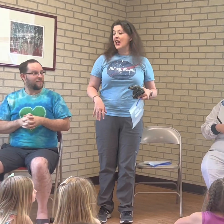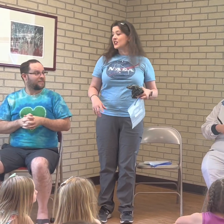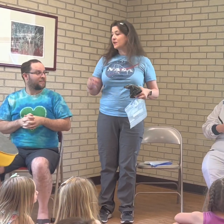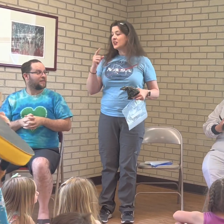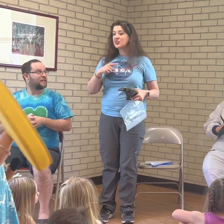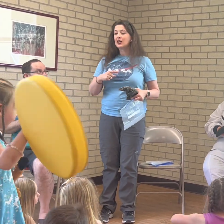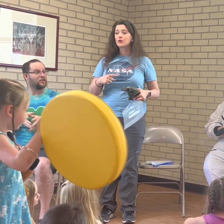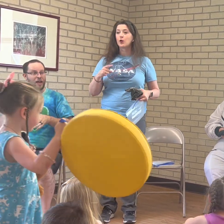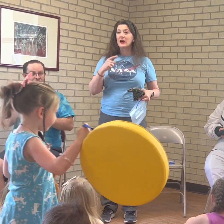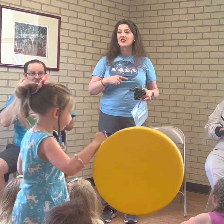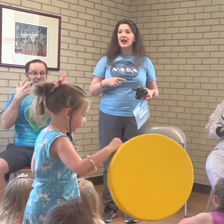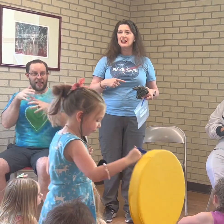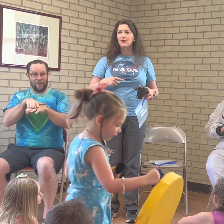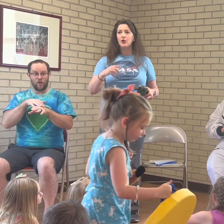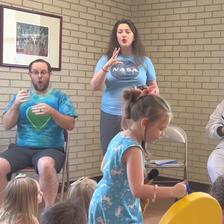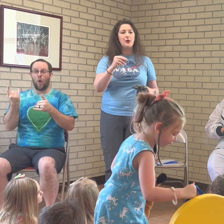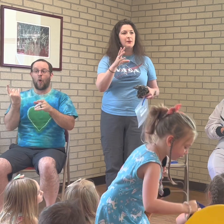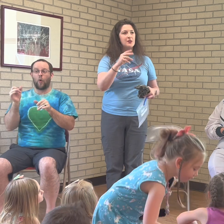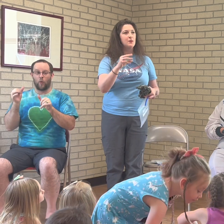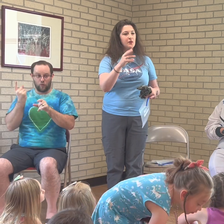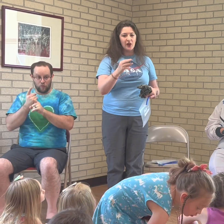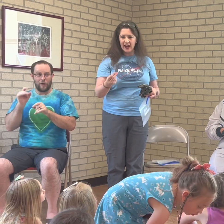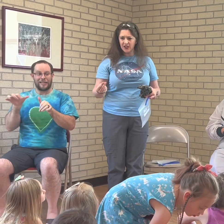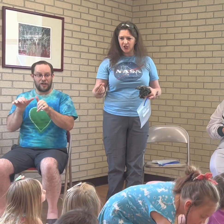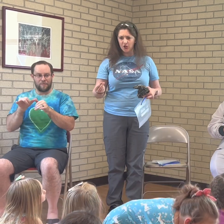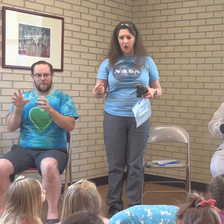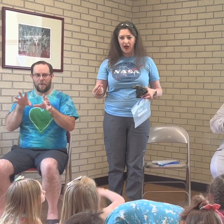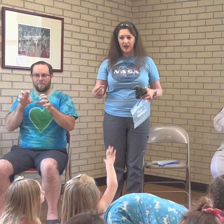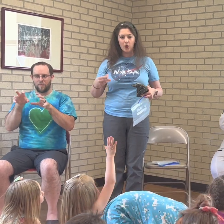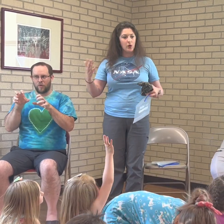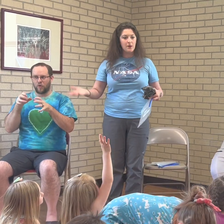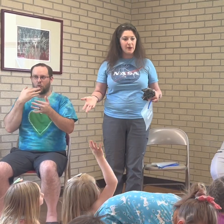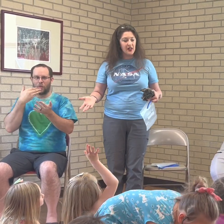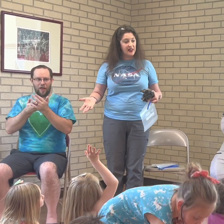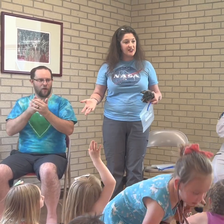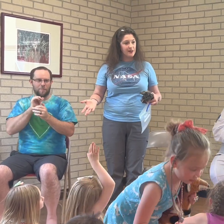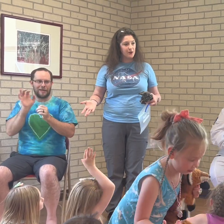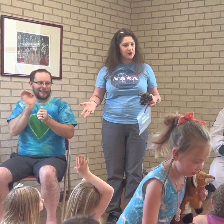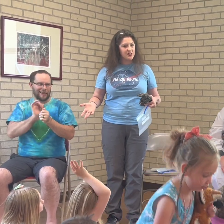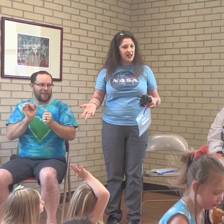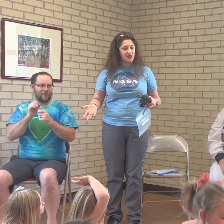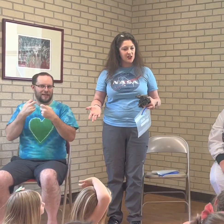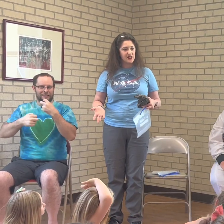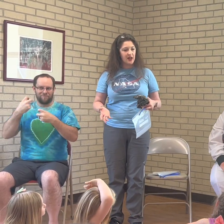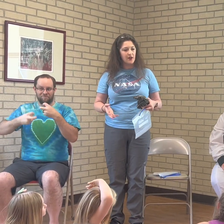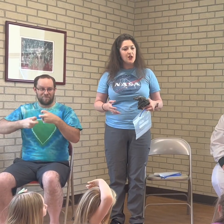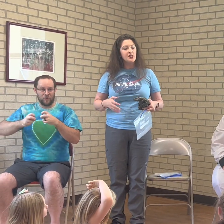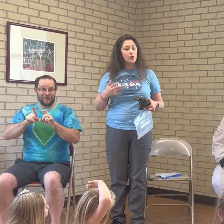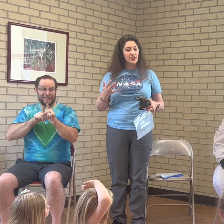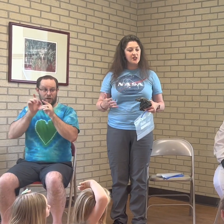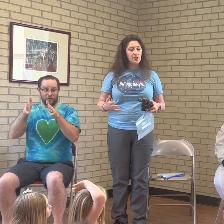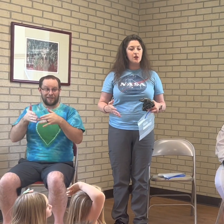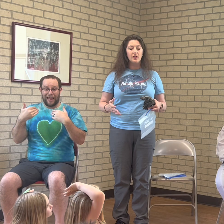Dr. Shannon: Yeah, so if these gloves were the right size for you, you'd be able to move your hands too well. And it wouldn't be like the difficulties the astronauts have. So what we're going to do is